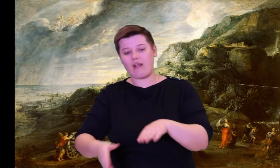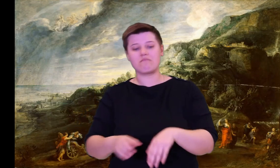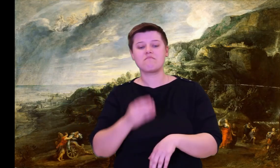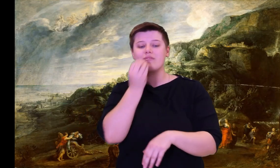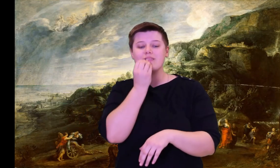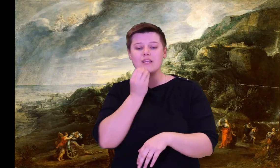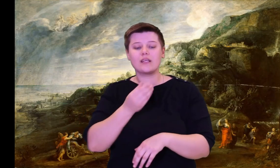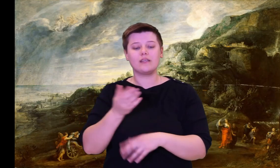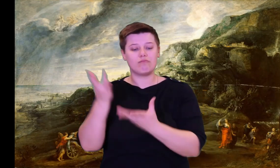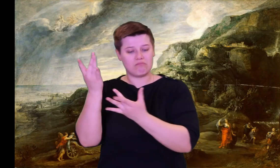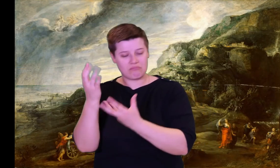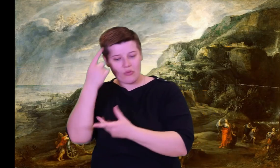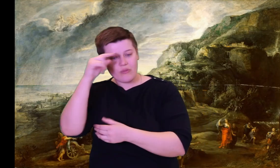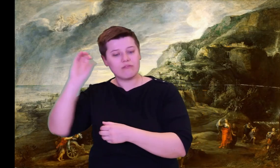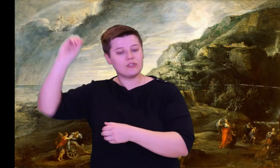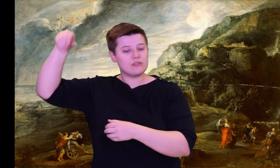led them in play.